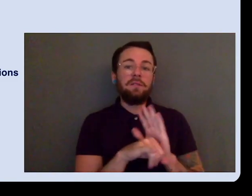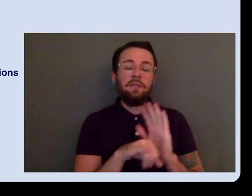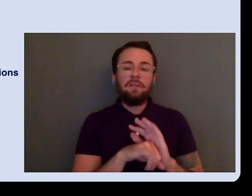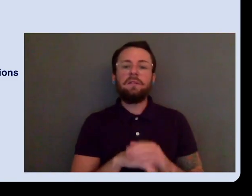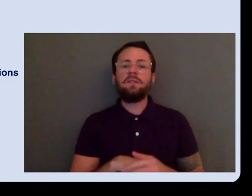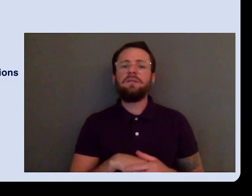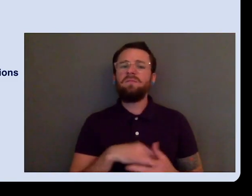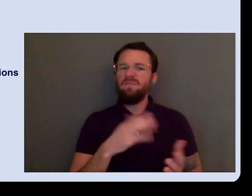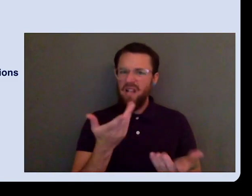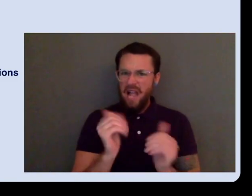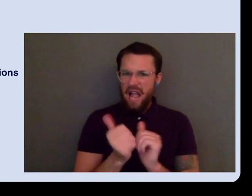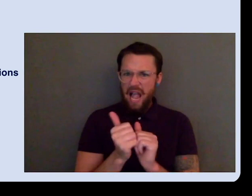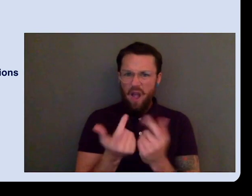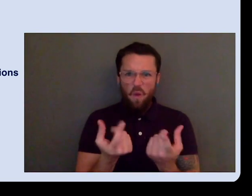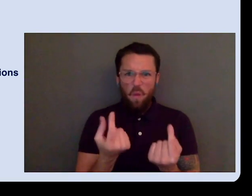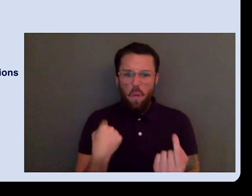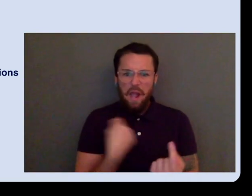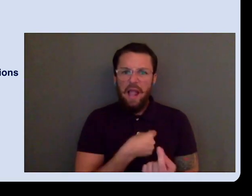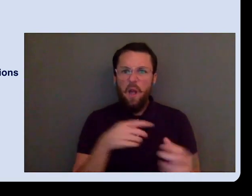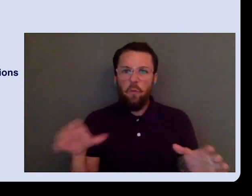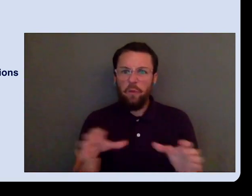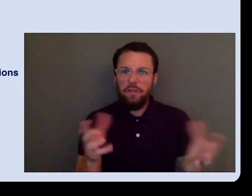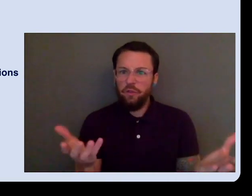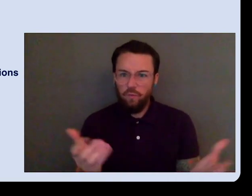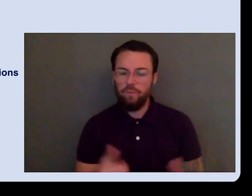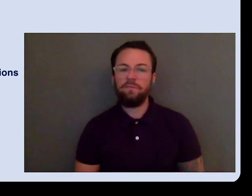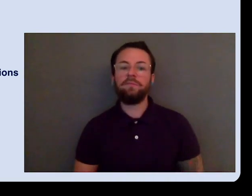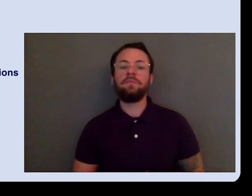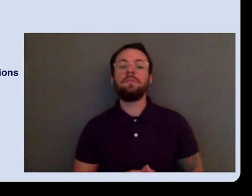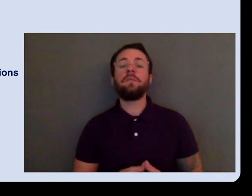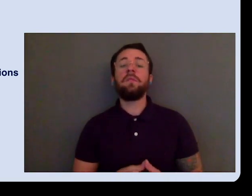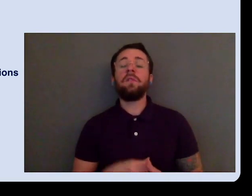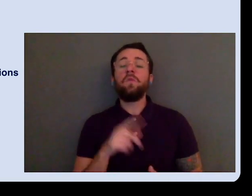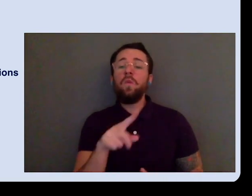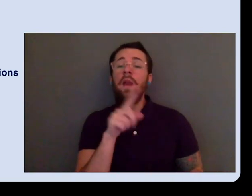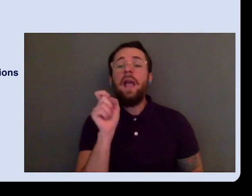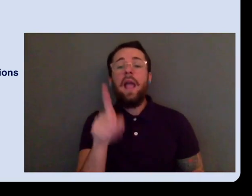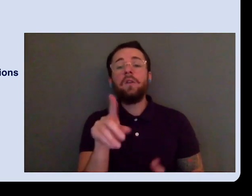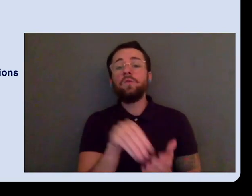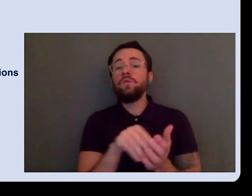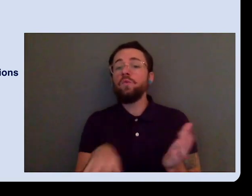parents and family but unfortunately, are not being accepted for their gender identity,